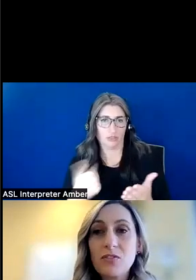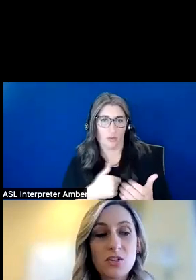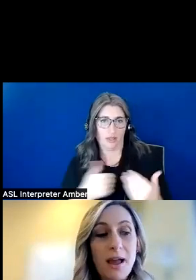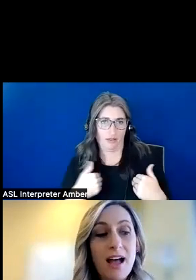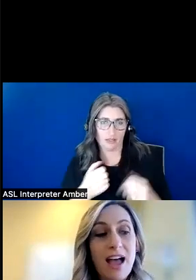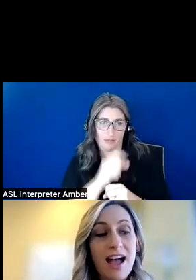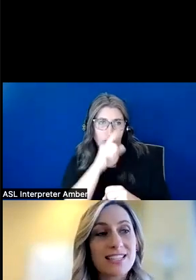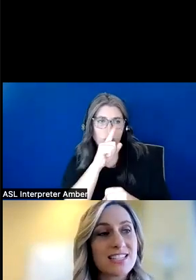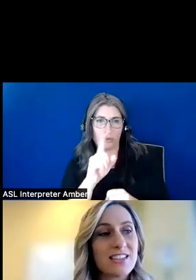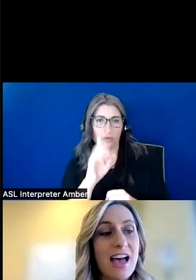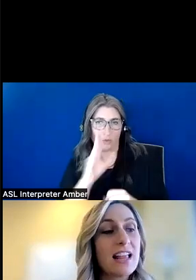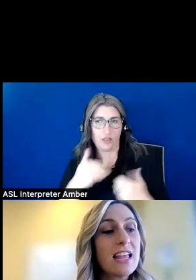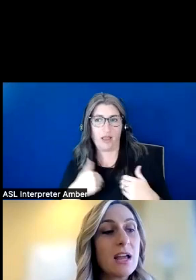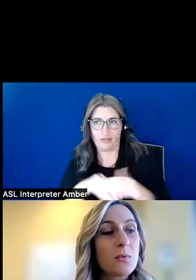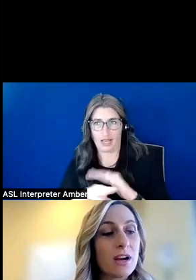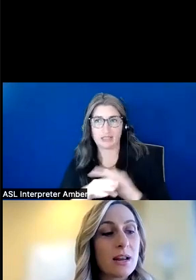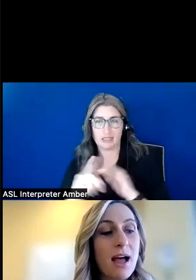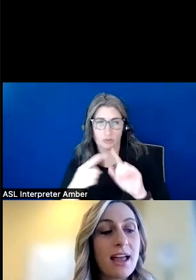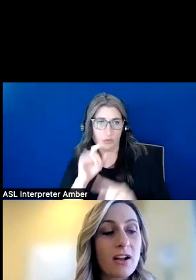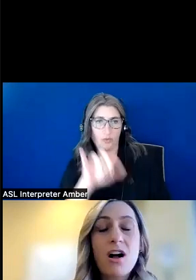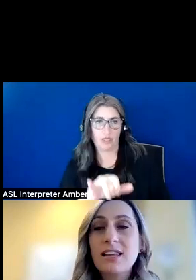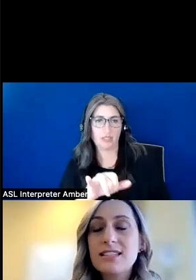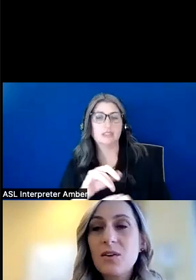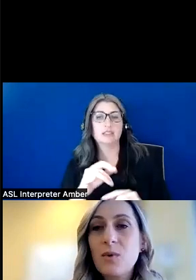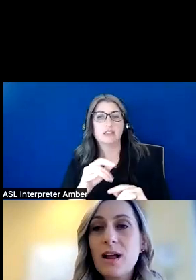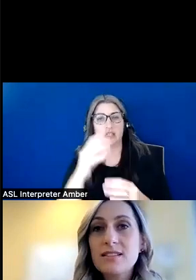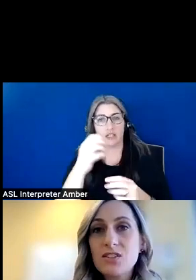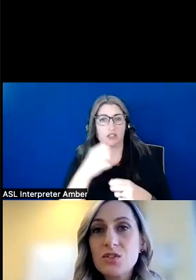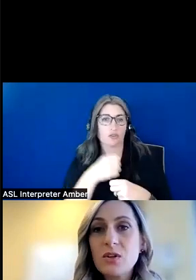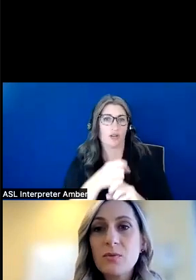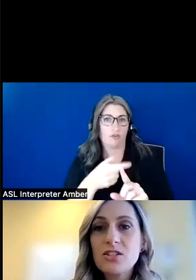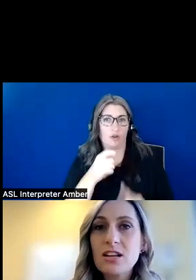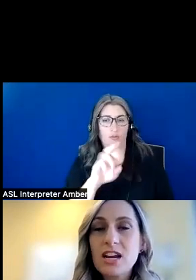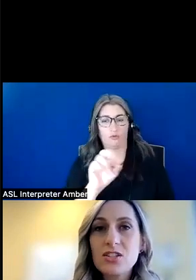that you have access to that, created by colleagues at REL Central—the Regional Educational